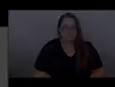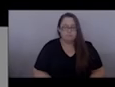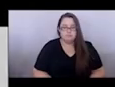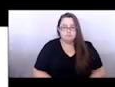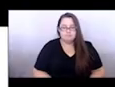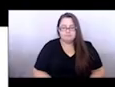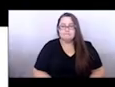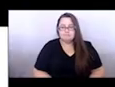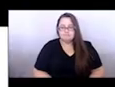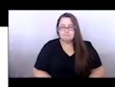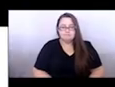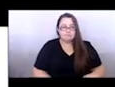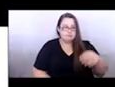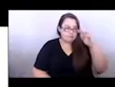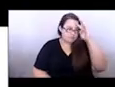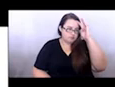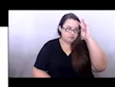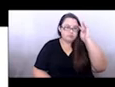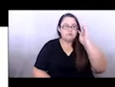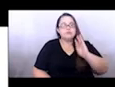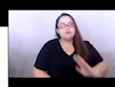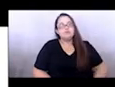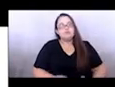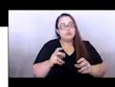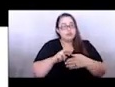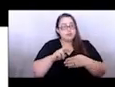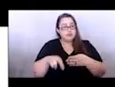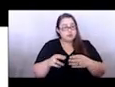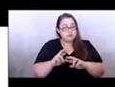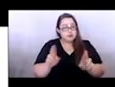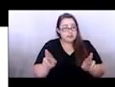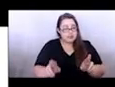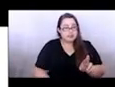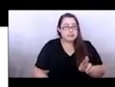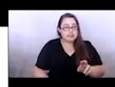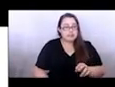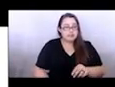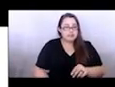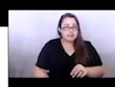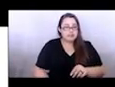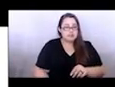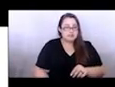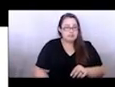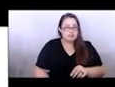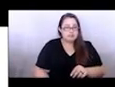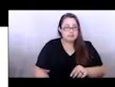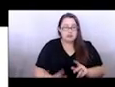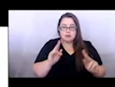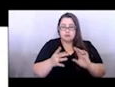OK, so the results have came in, and these people have said they strongly agree or they agree. So that's one.